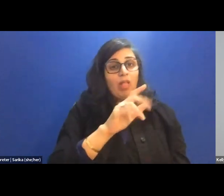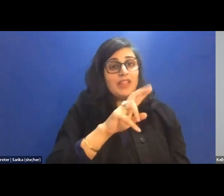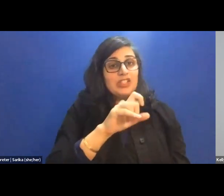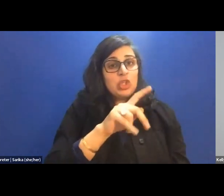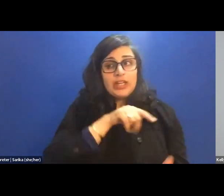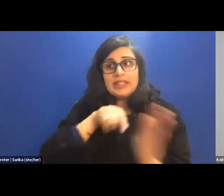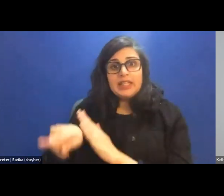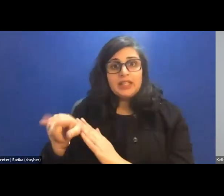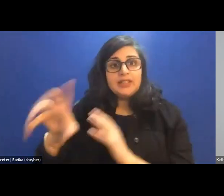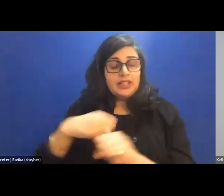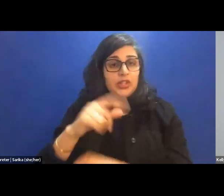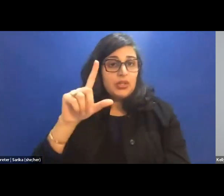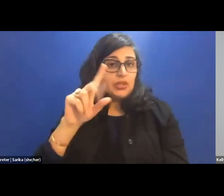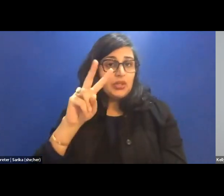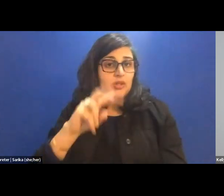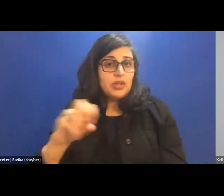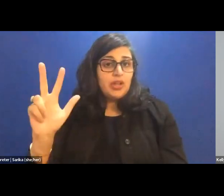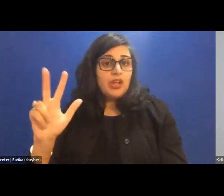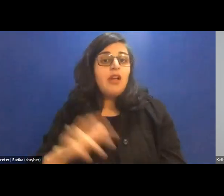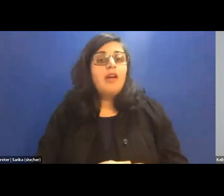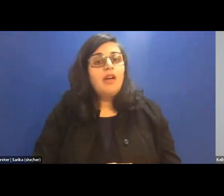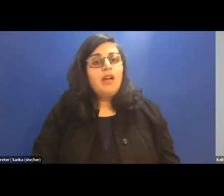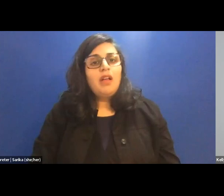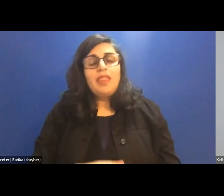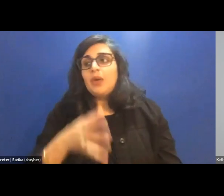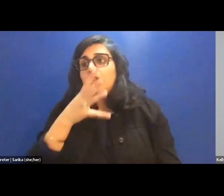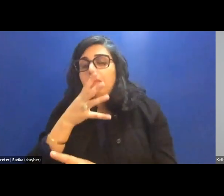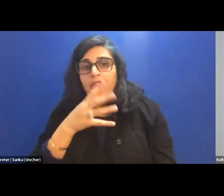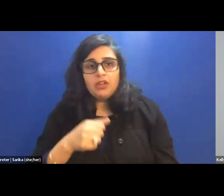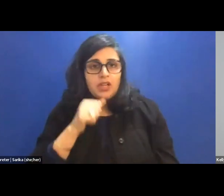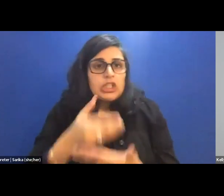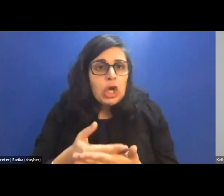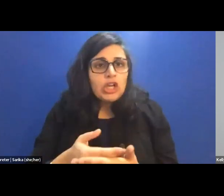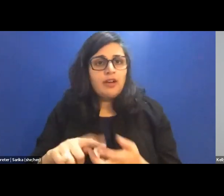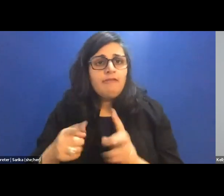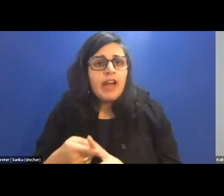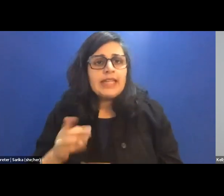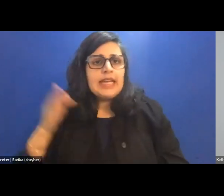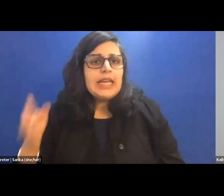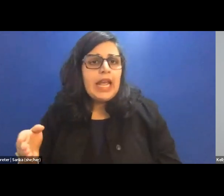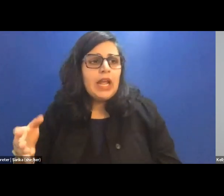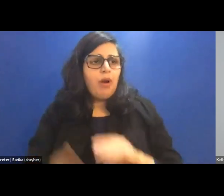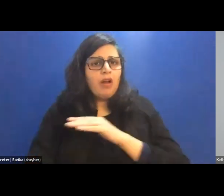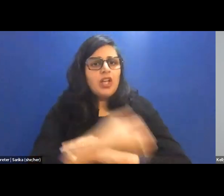Let's remember Kendra James who Scott McCallister